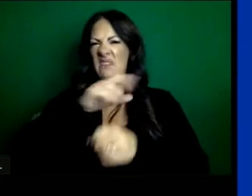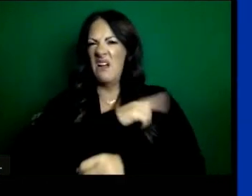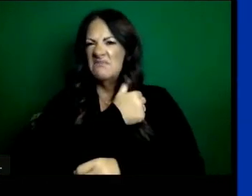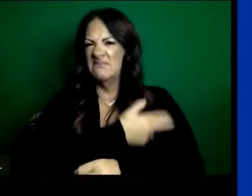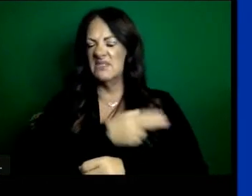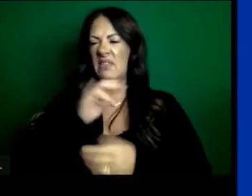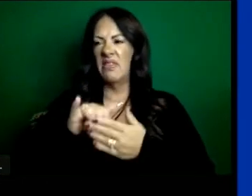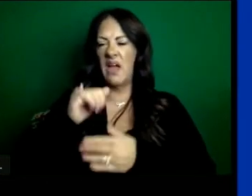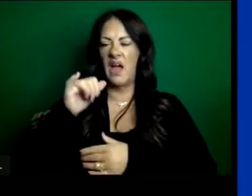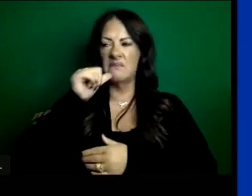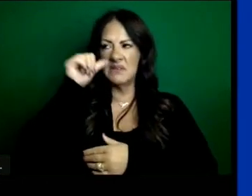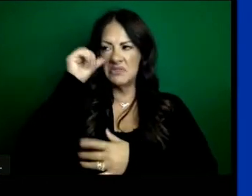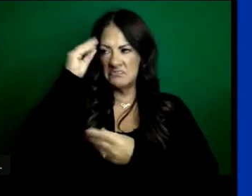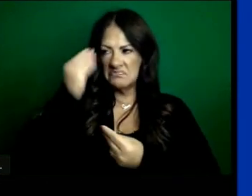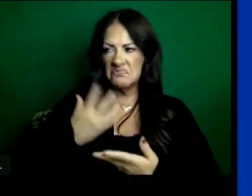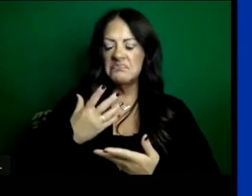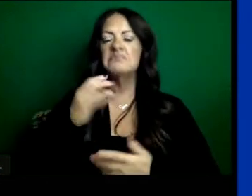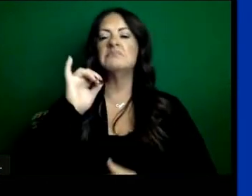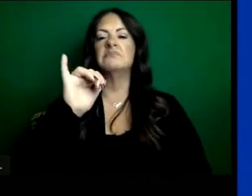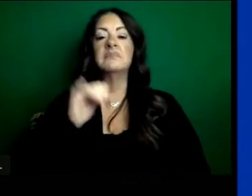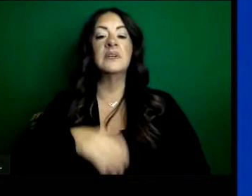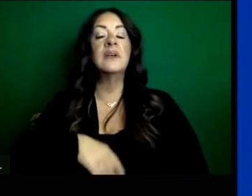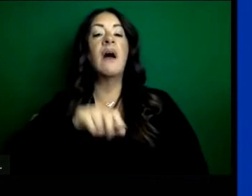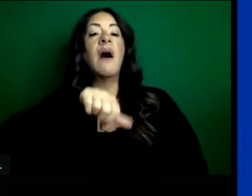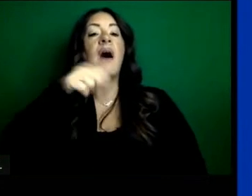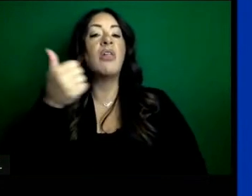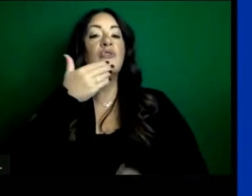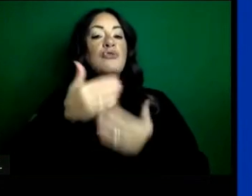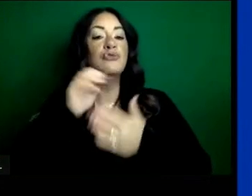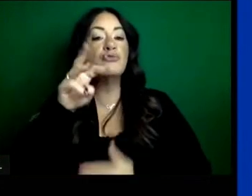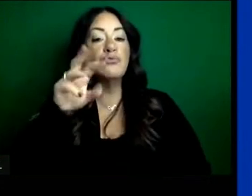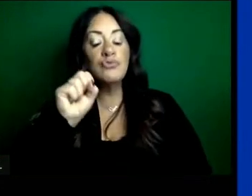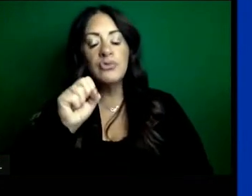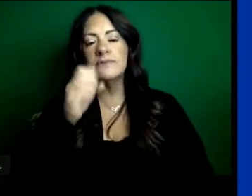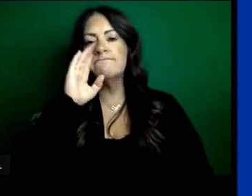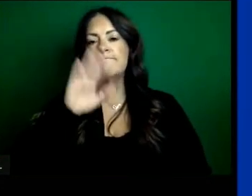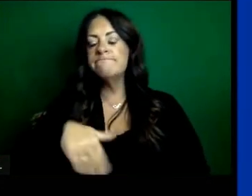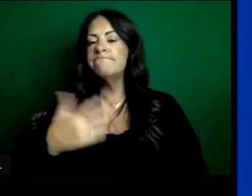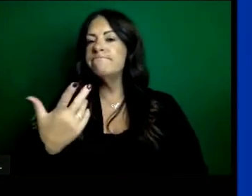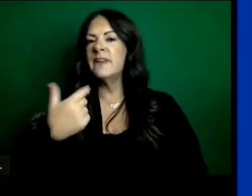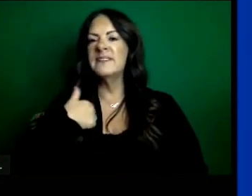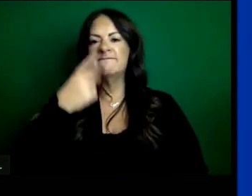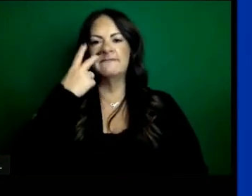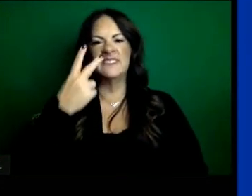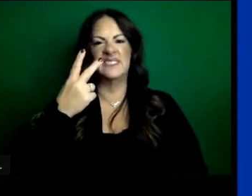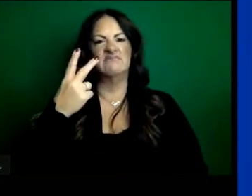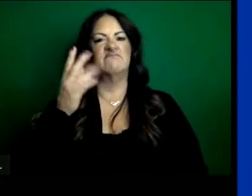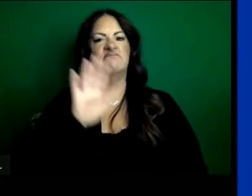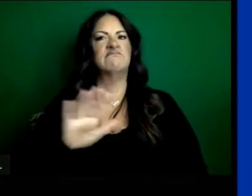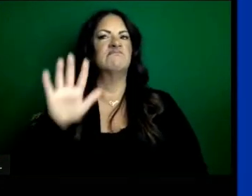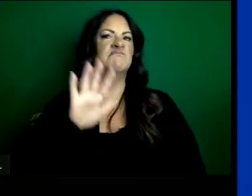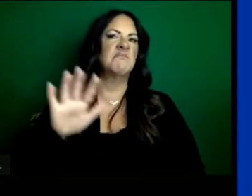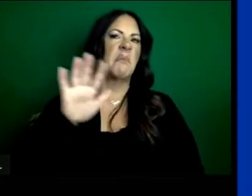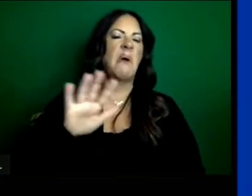FOR CORONAVIRUS DURING THE LAST 14 DAYS, 14,221 INDIVIDUALS IN HOSPITALS WITH CORONAVIRUS DIAGNOSIS AS OF YESTERDAY.